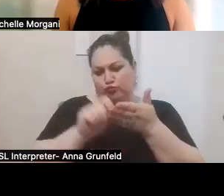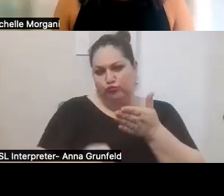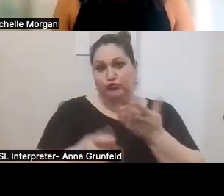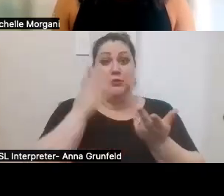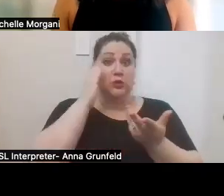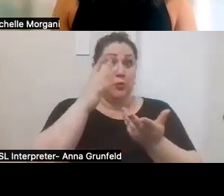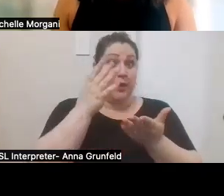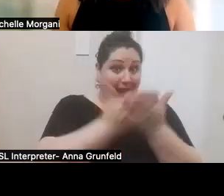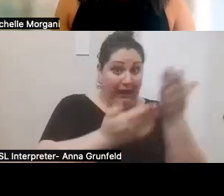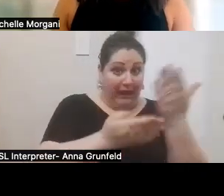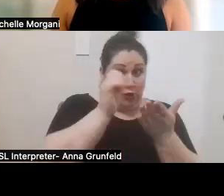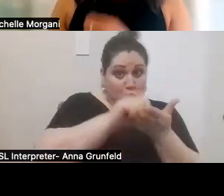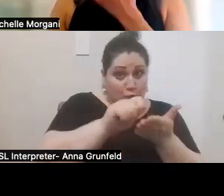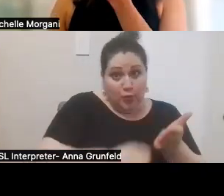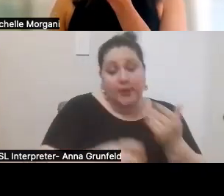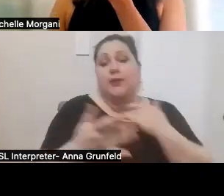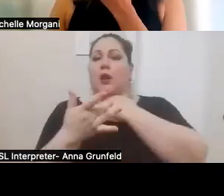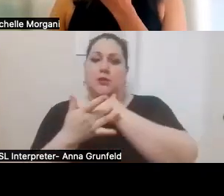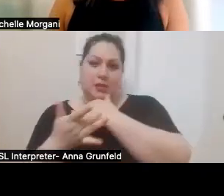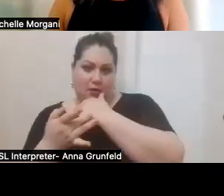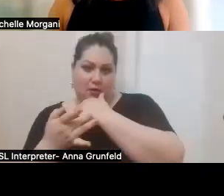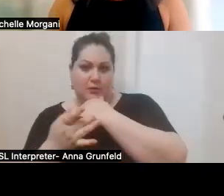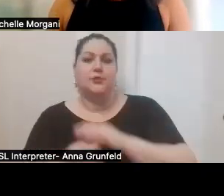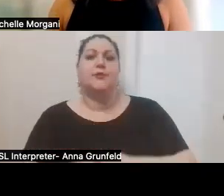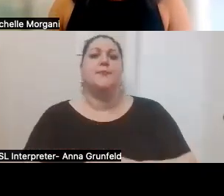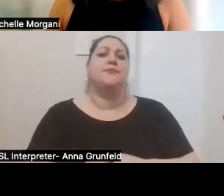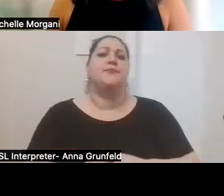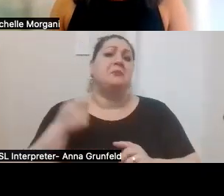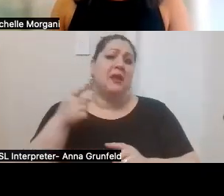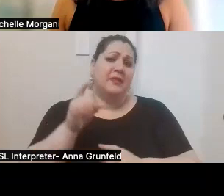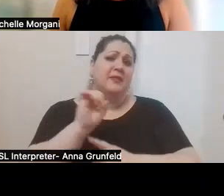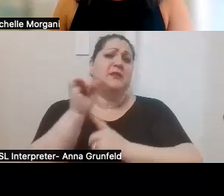In this particular situation, we would be looking to see how we can adapt for